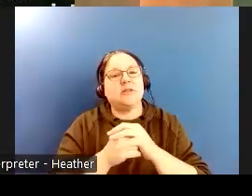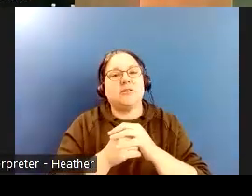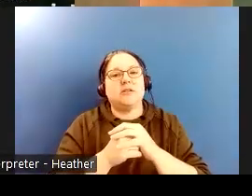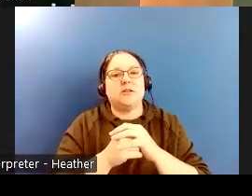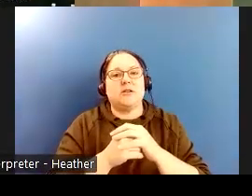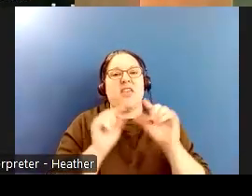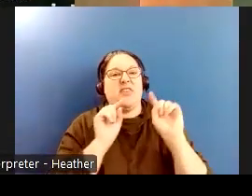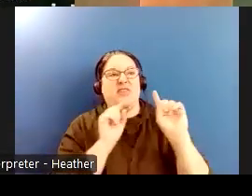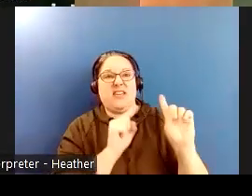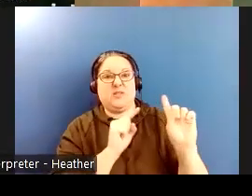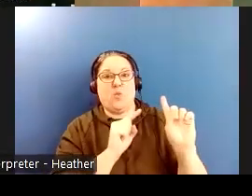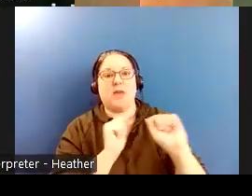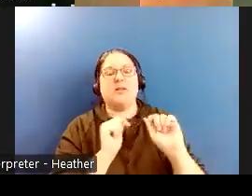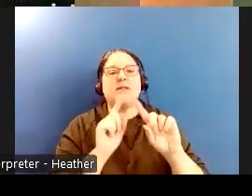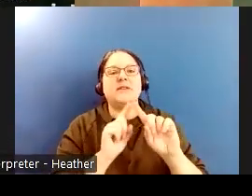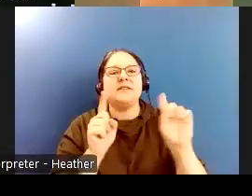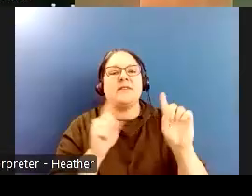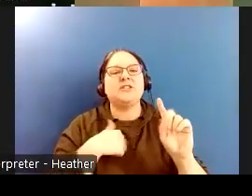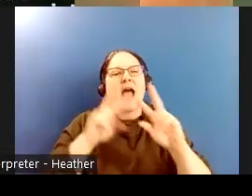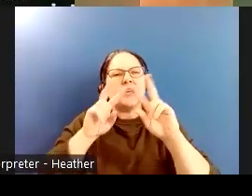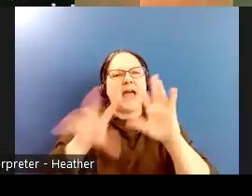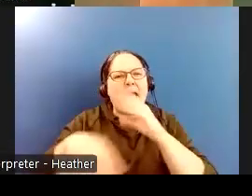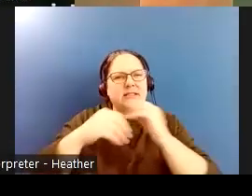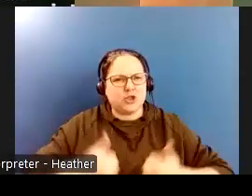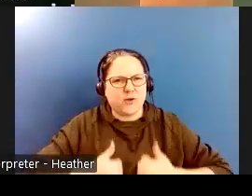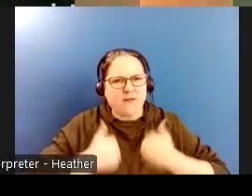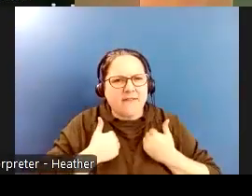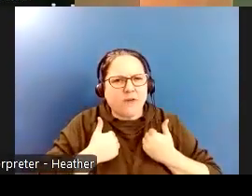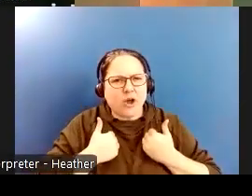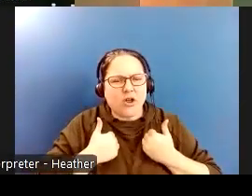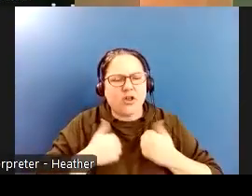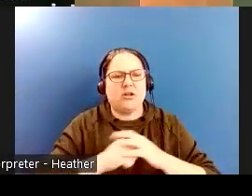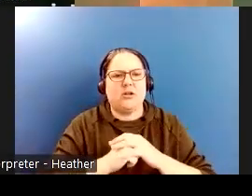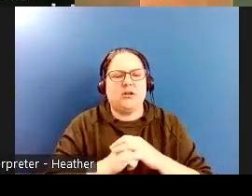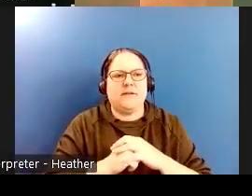actually started to look at survival again and you know if you look on the on the top